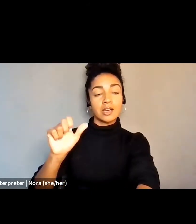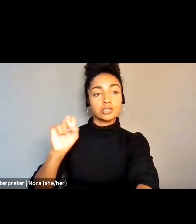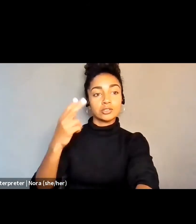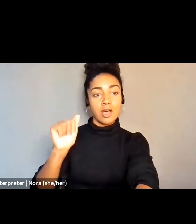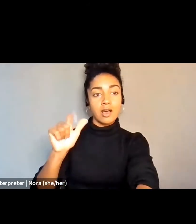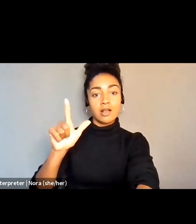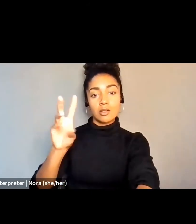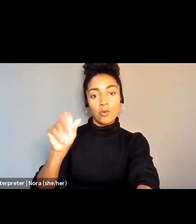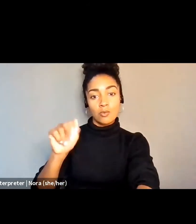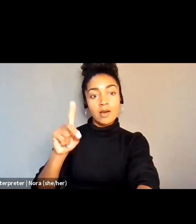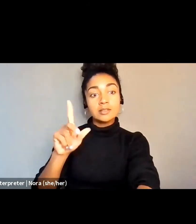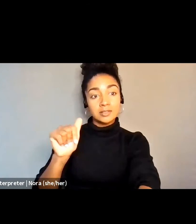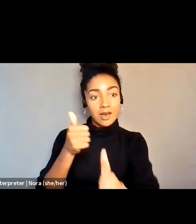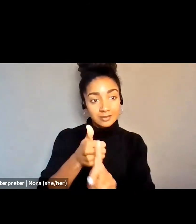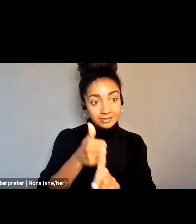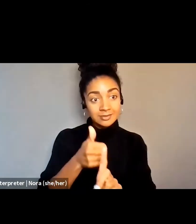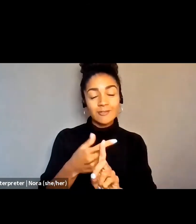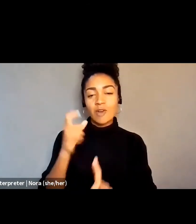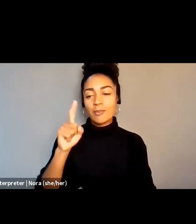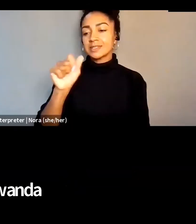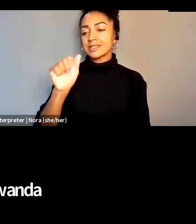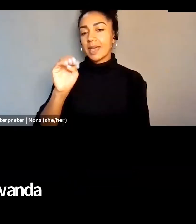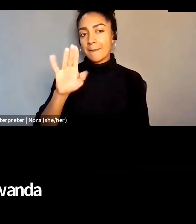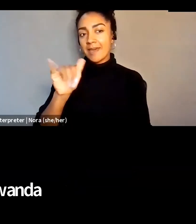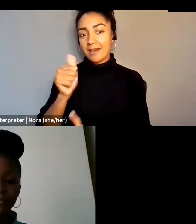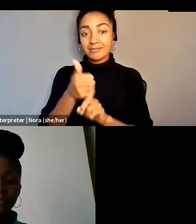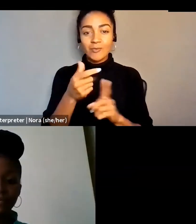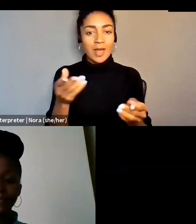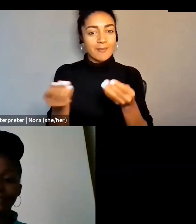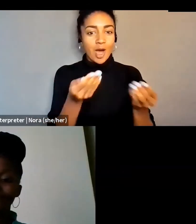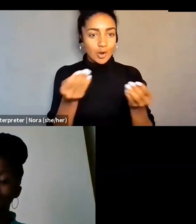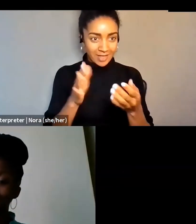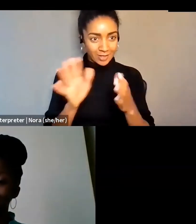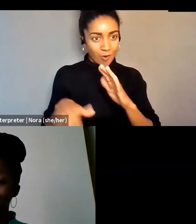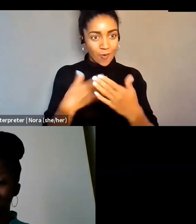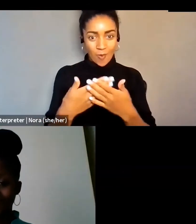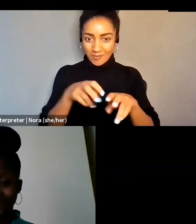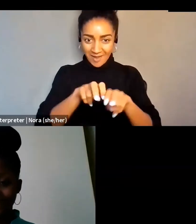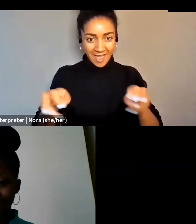the whole panel and Natasha is the chairperson of the CAMFED